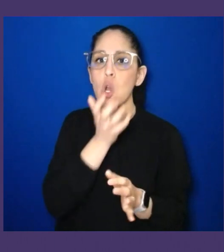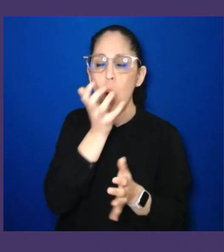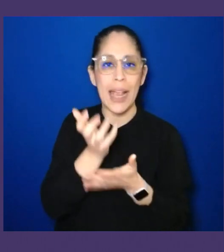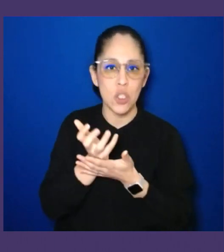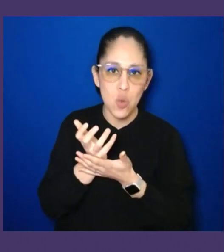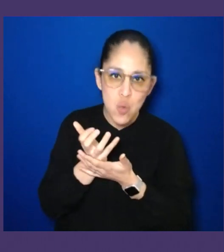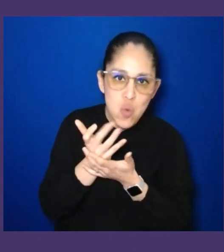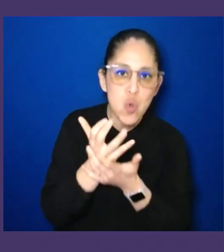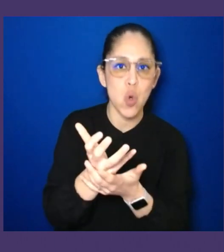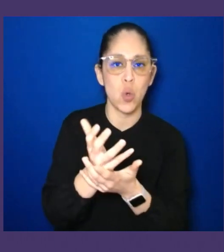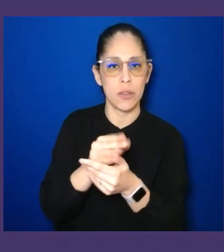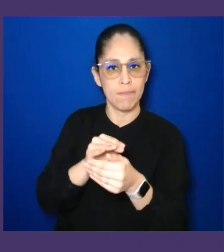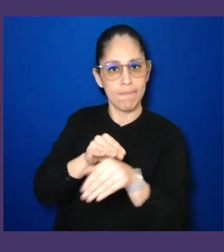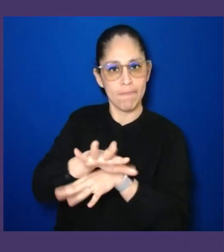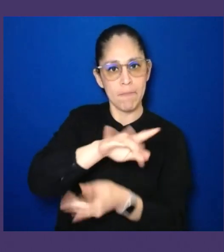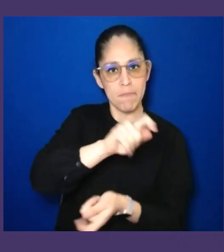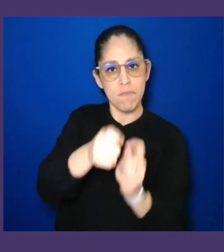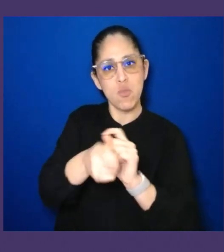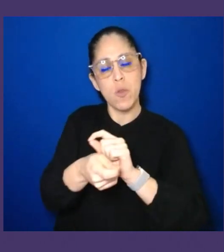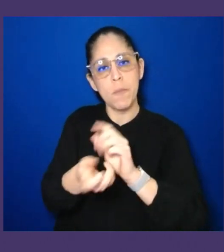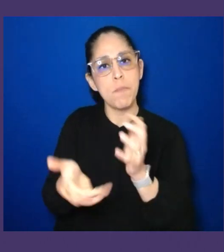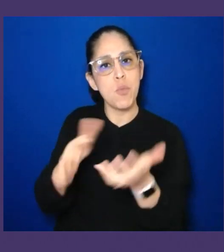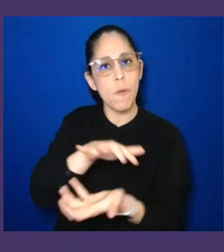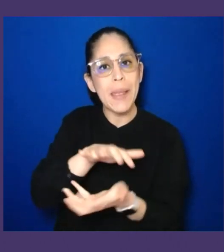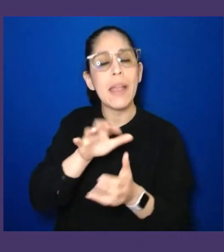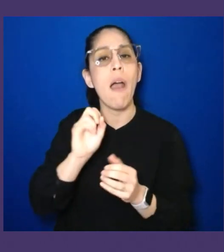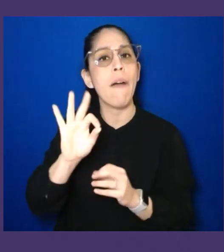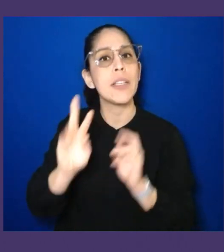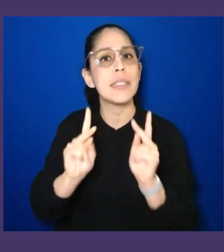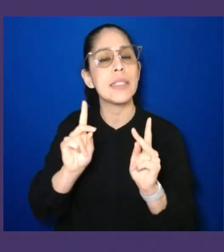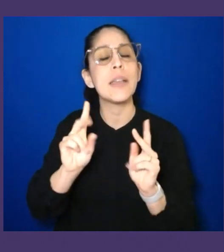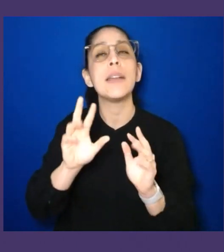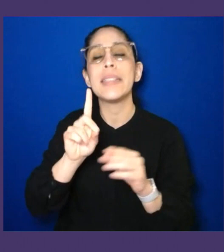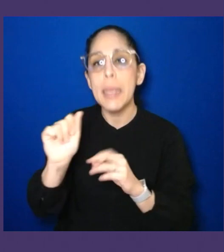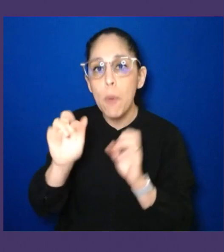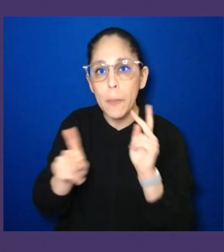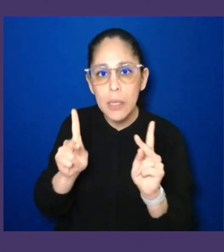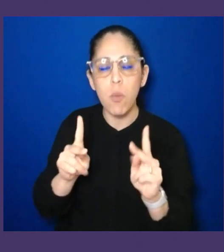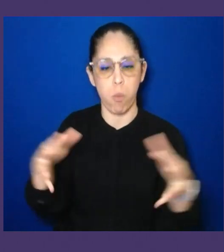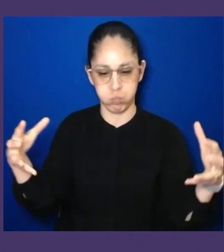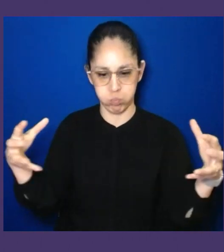disabled people coming together and demanding an end to this discrimination,